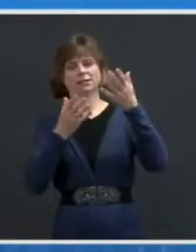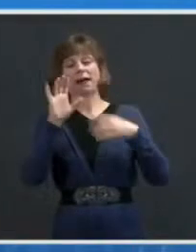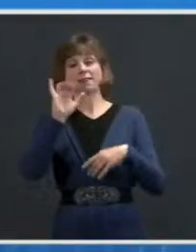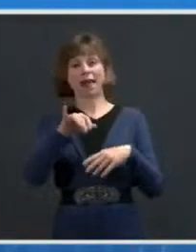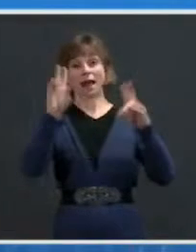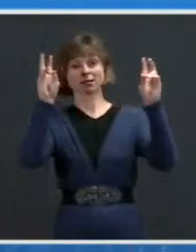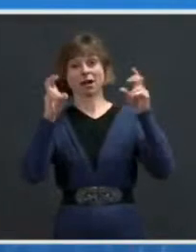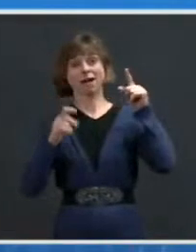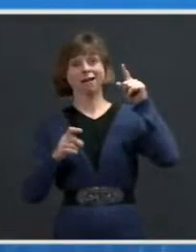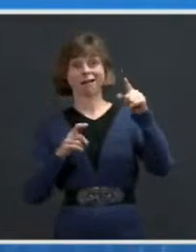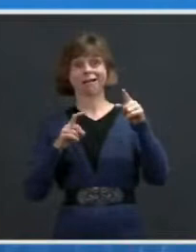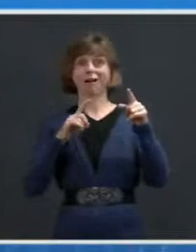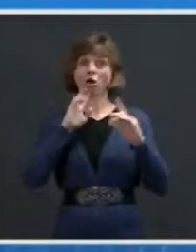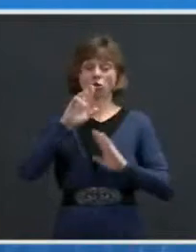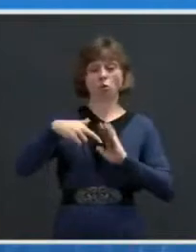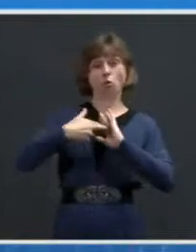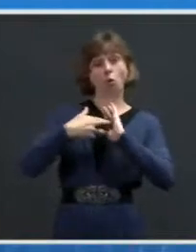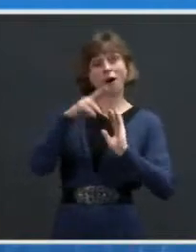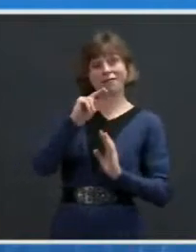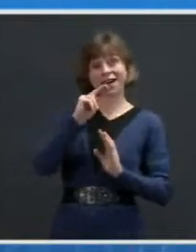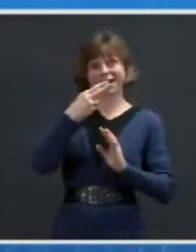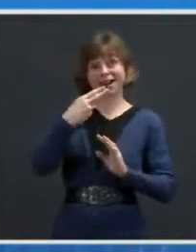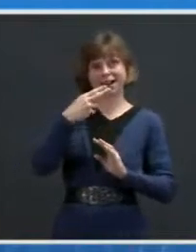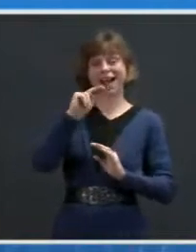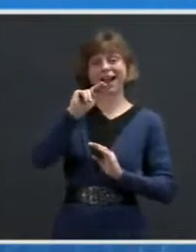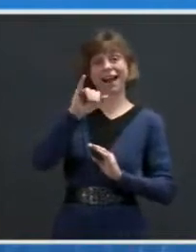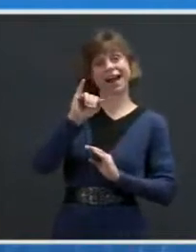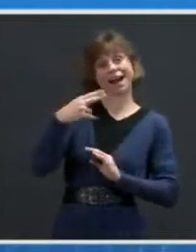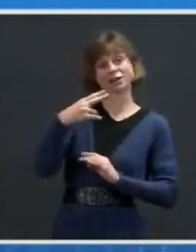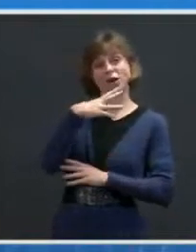SEEM TO APPRECIATE AND IT GOES INTO WHAT MAKES THESE VACCINES